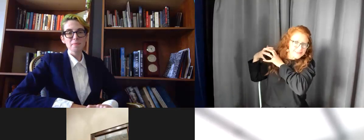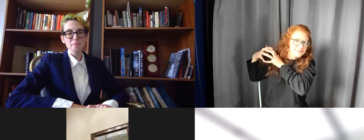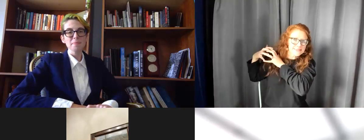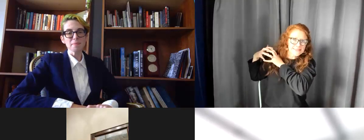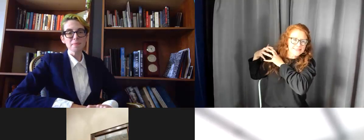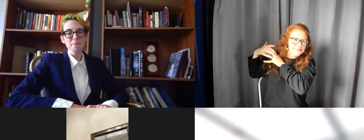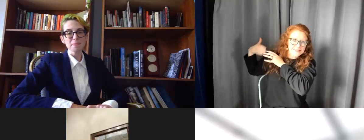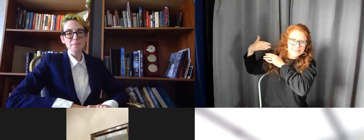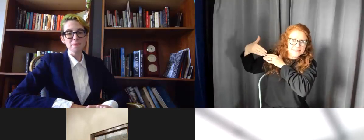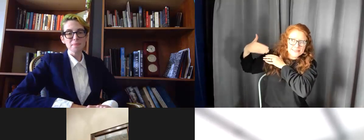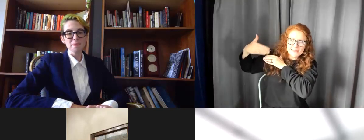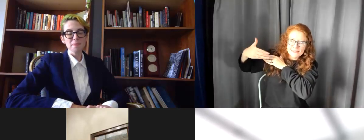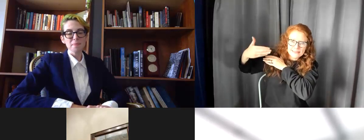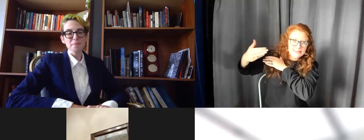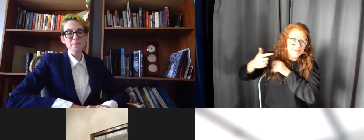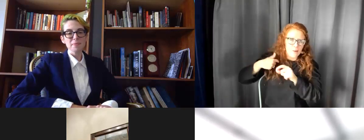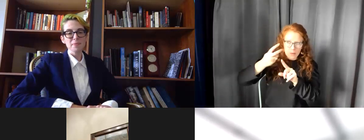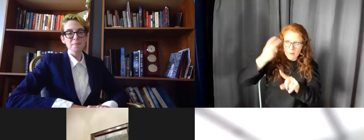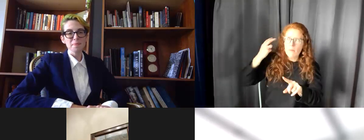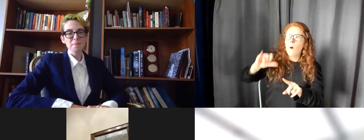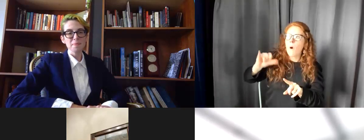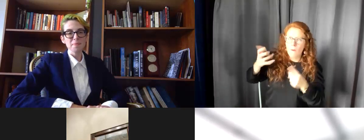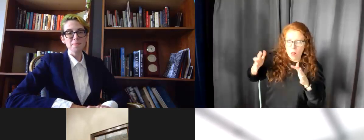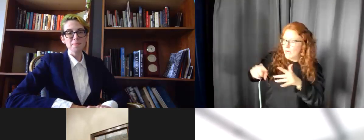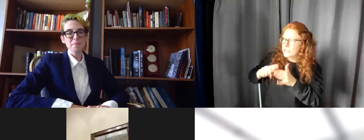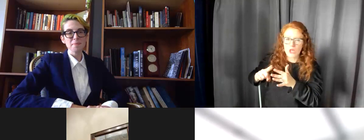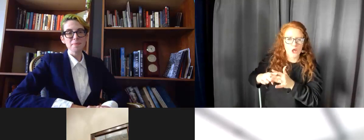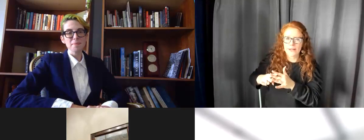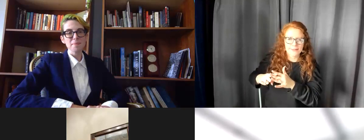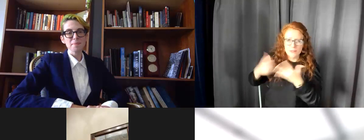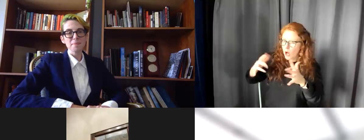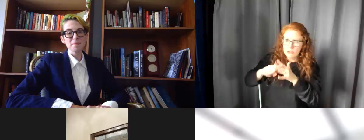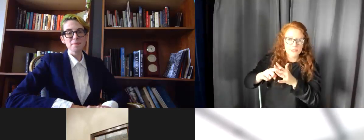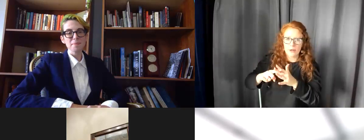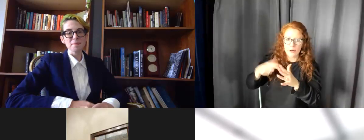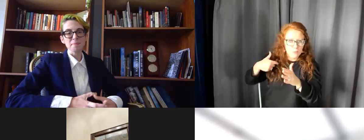Jordan Radford: and remind ourselves that it's not hopeless. Jordan Radford: hopeless effort.